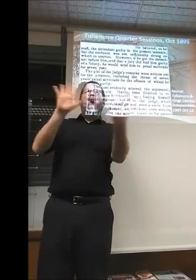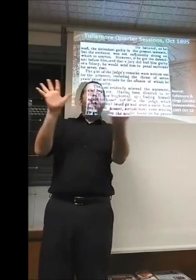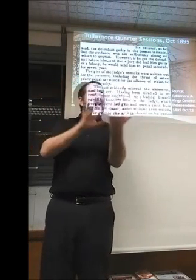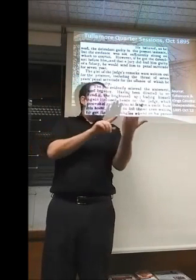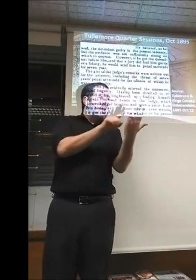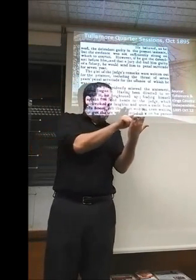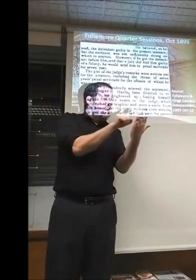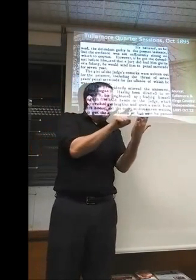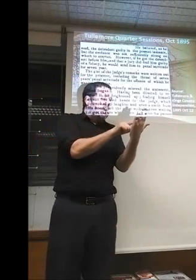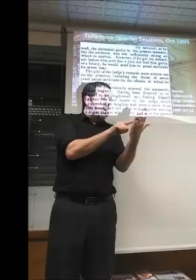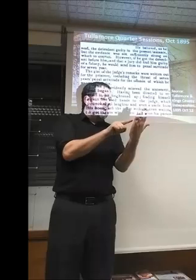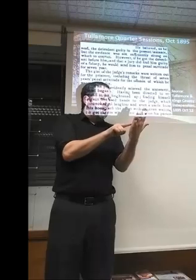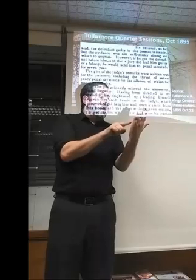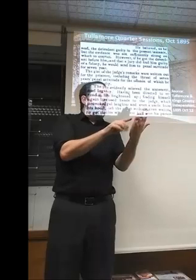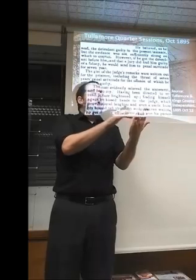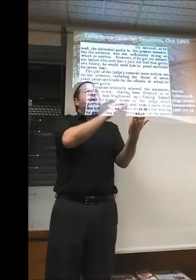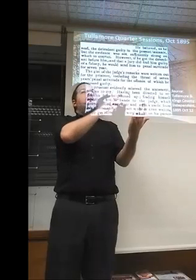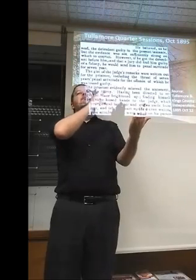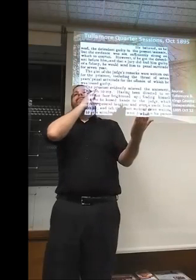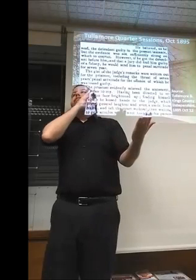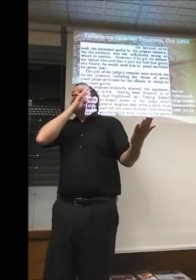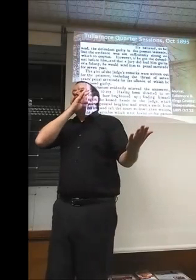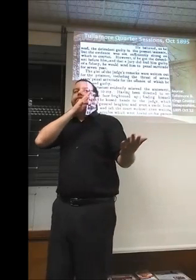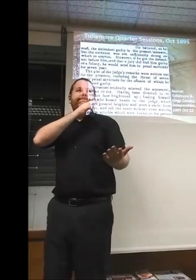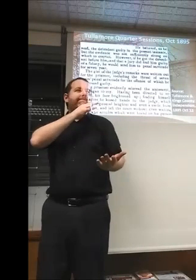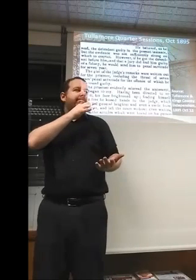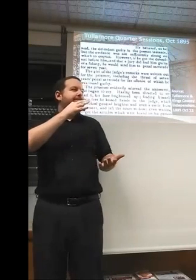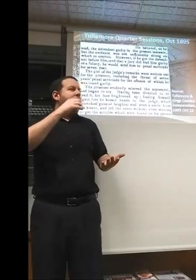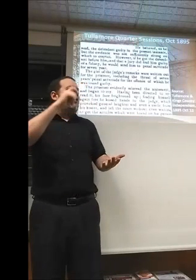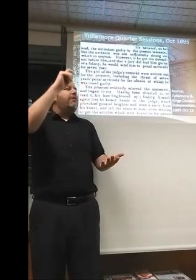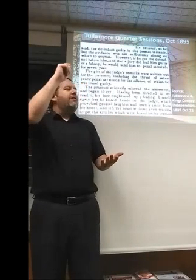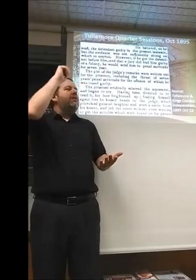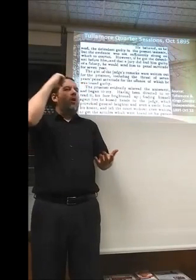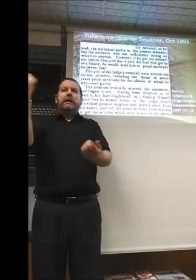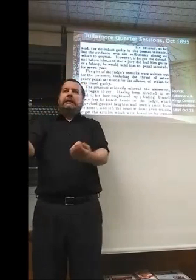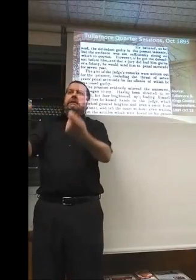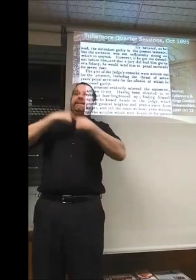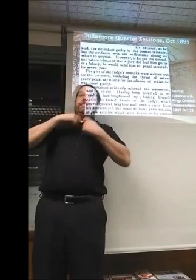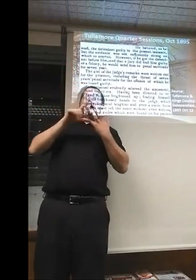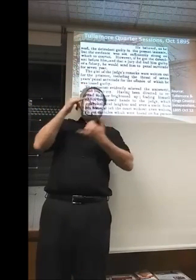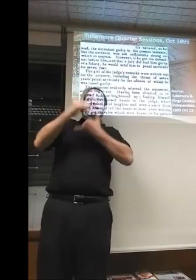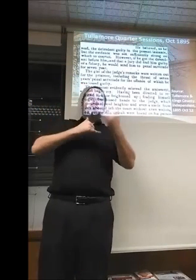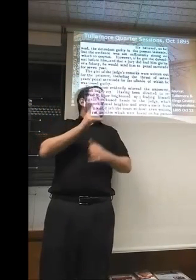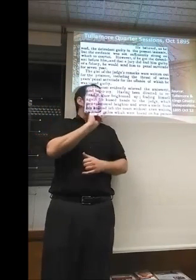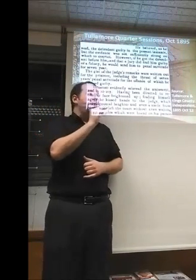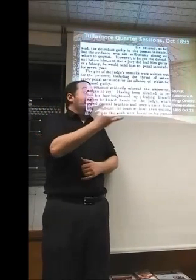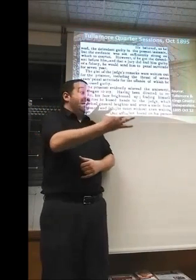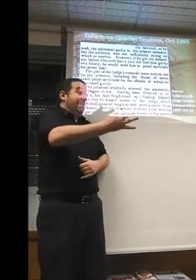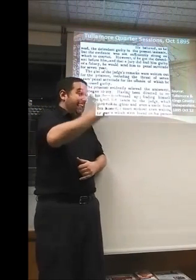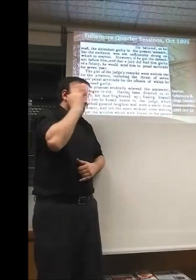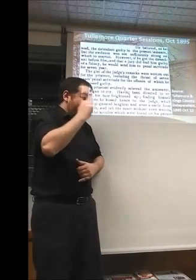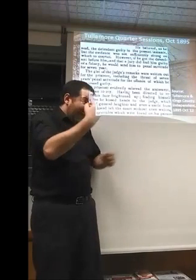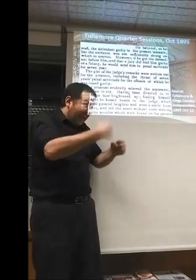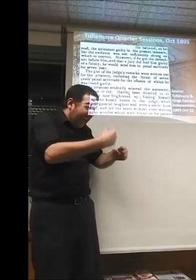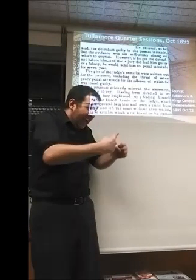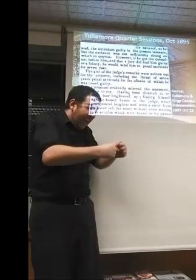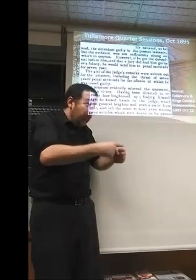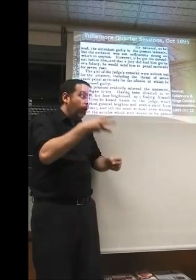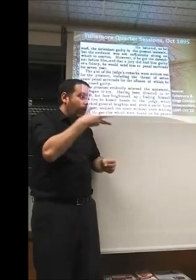So the man saw the danger and did try and pull the knife from Joseph Walsh and threw